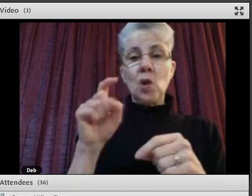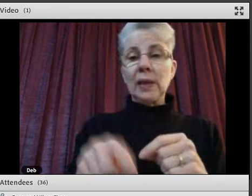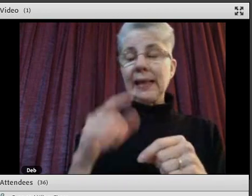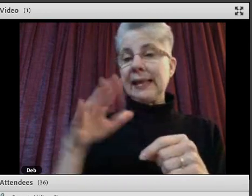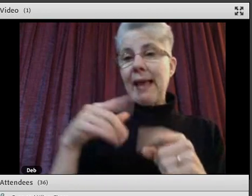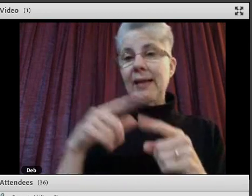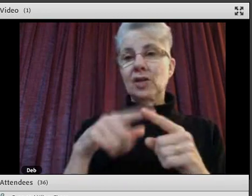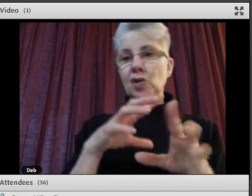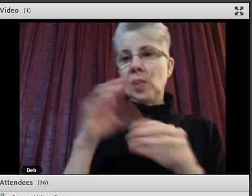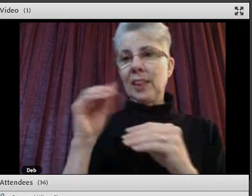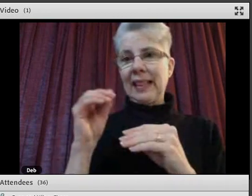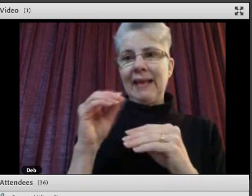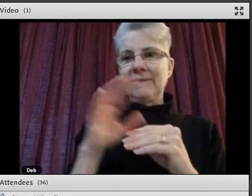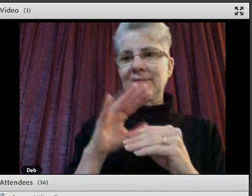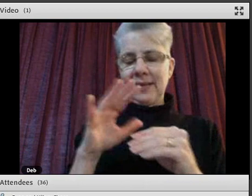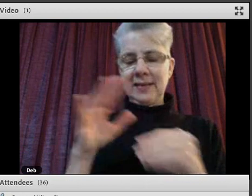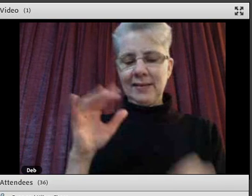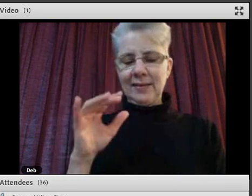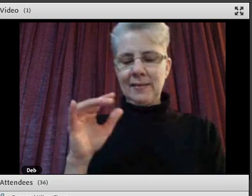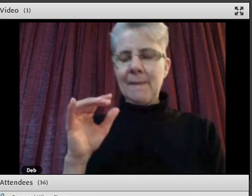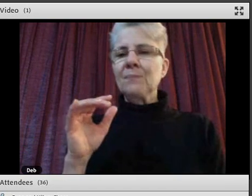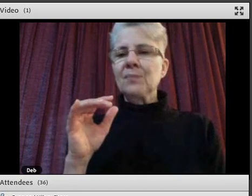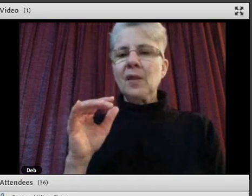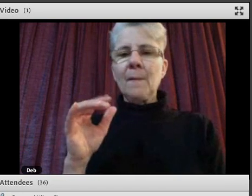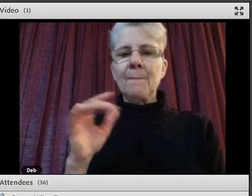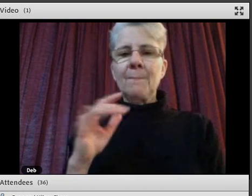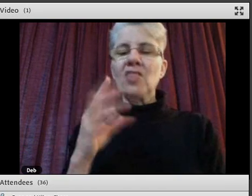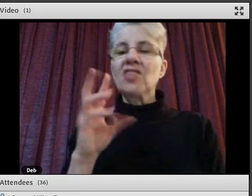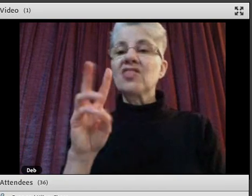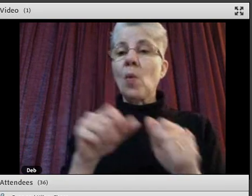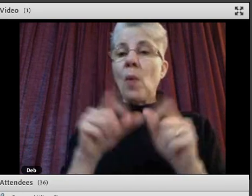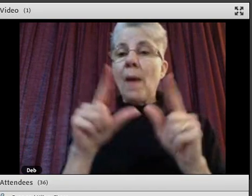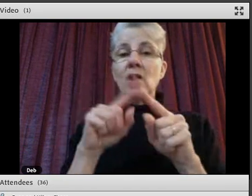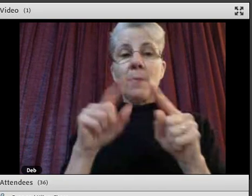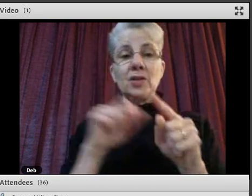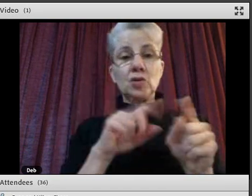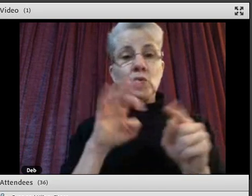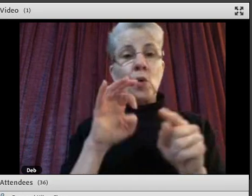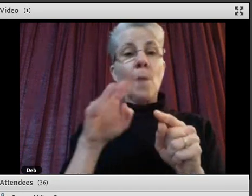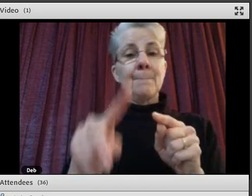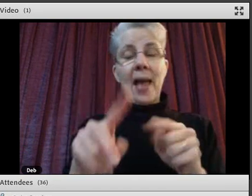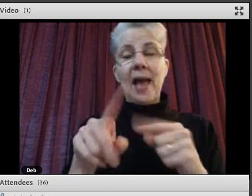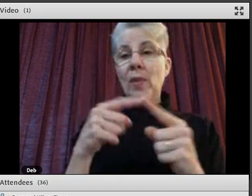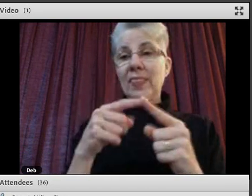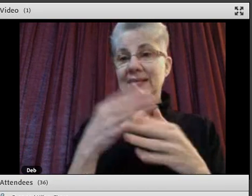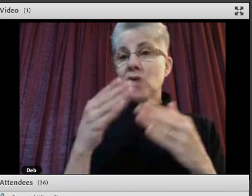Don't click the link now because you'll leave the webinar, but you can go back when this is over